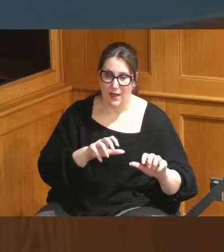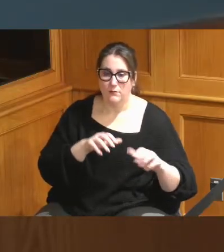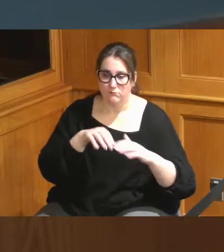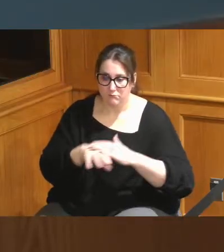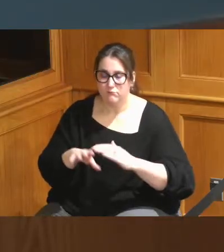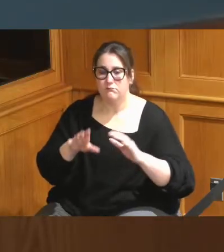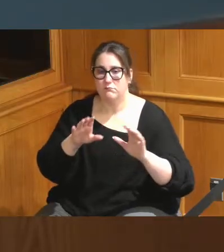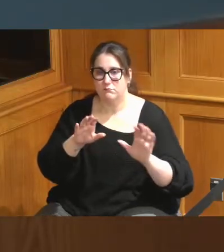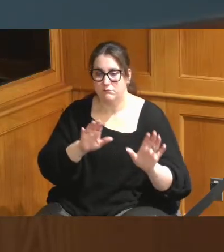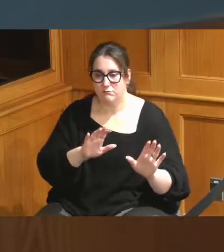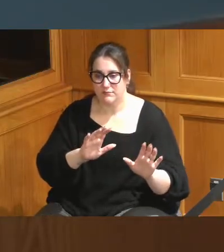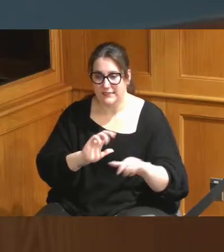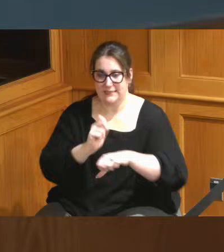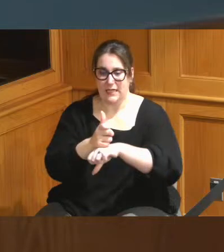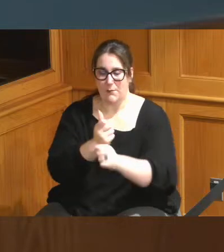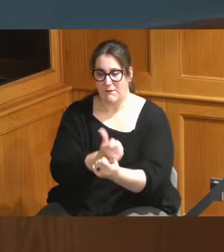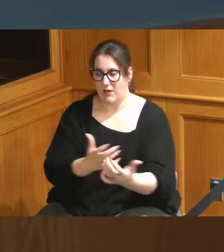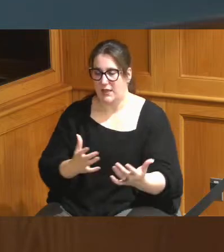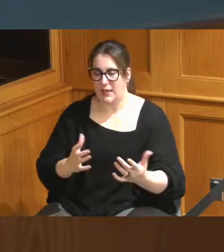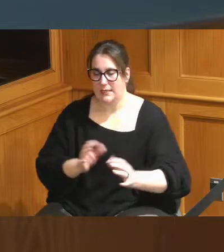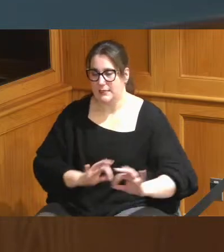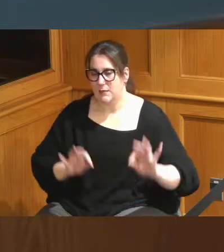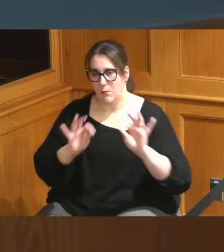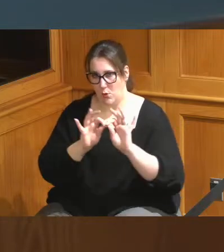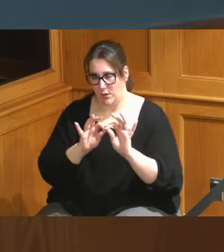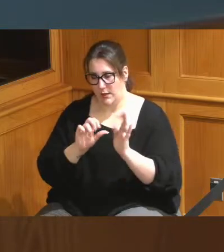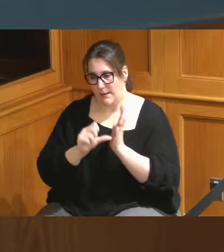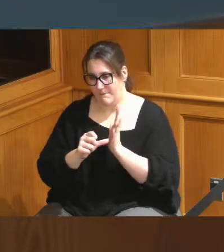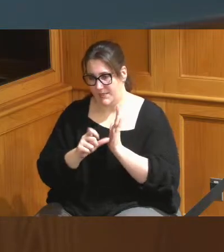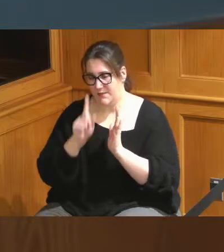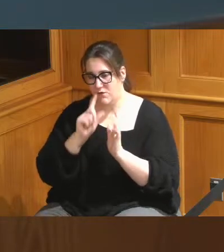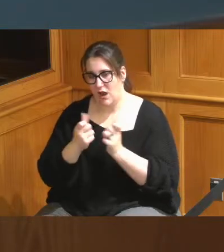have that work as a public private partnership. I just want to emphasize that for anybody that is